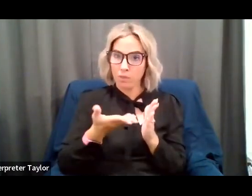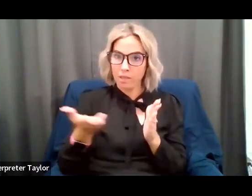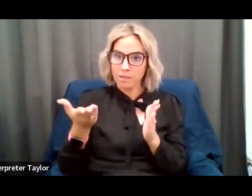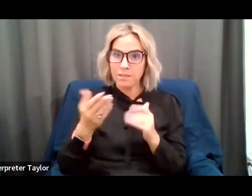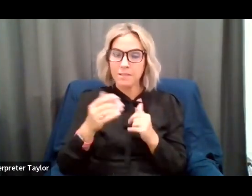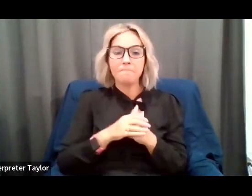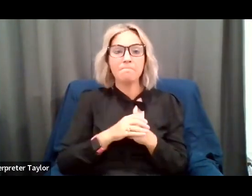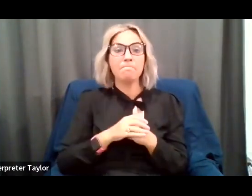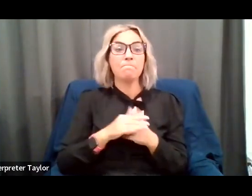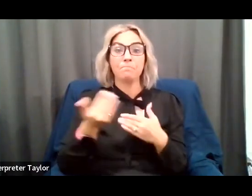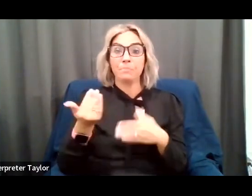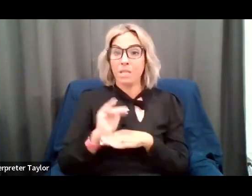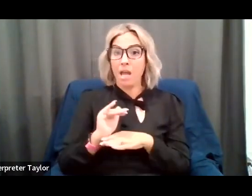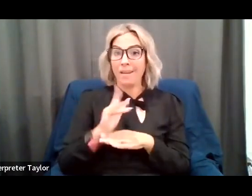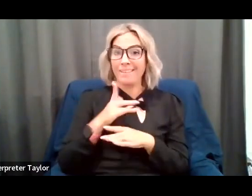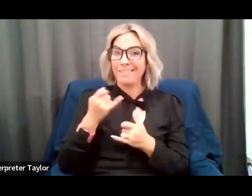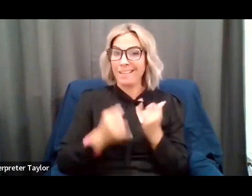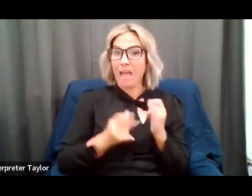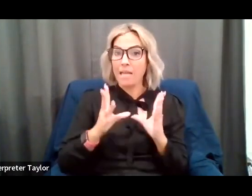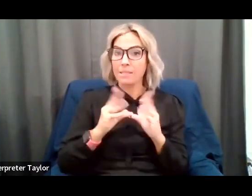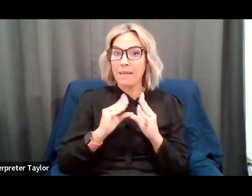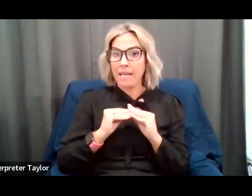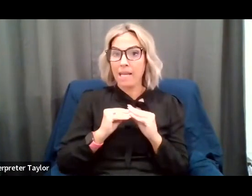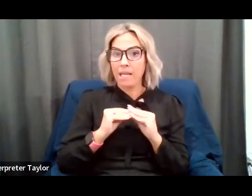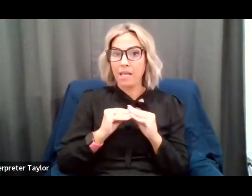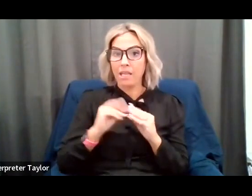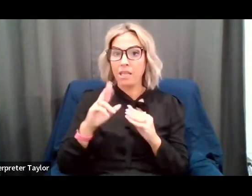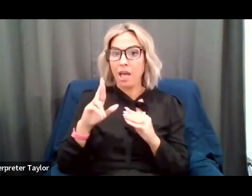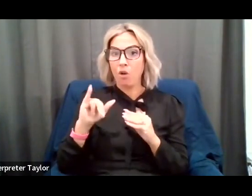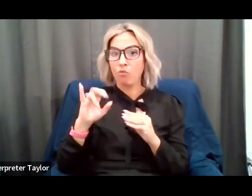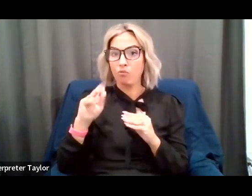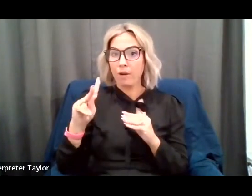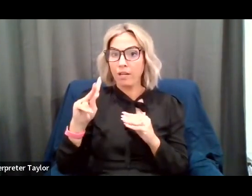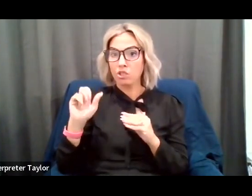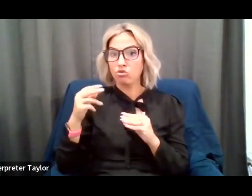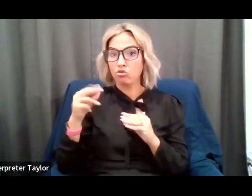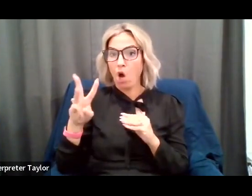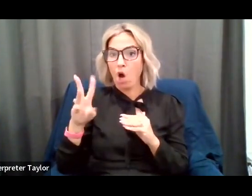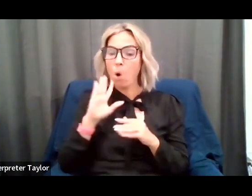Tonight is the last meeting that Rick Shaw will be manning the technology desk.